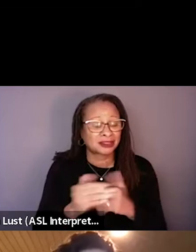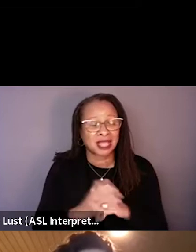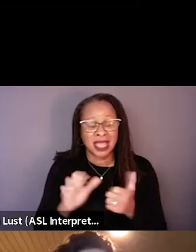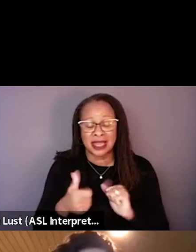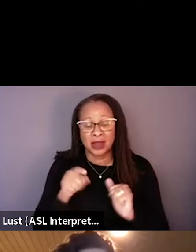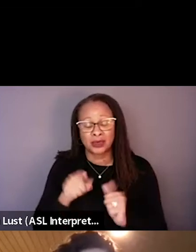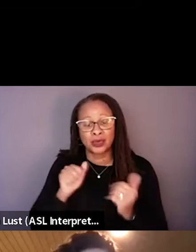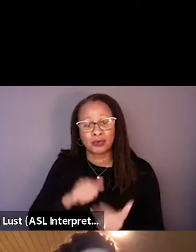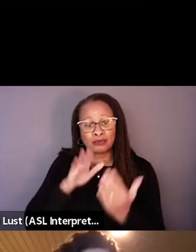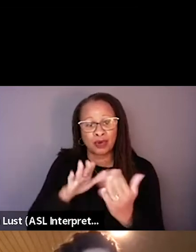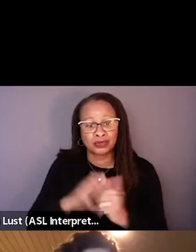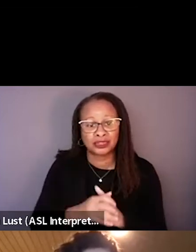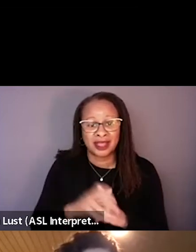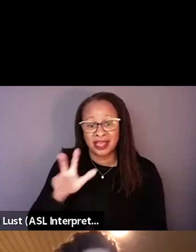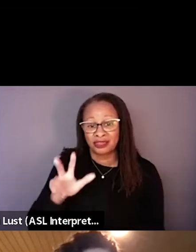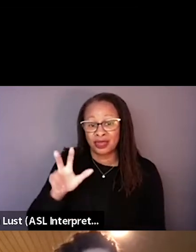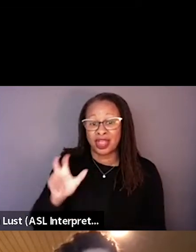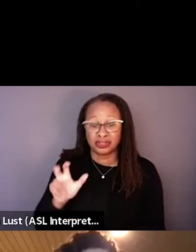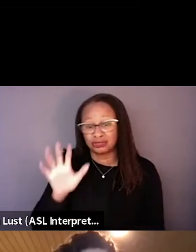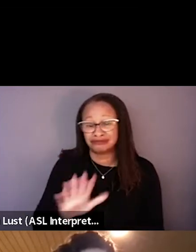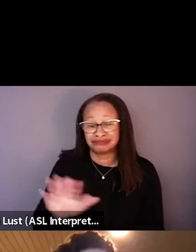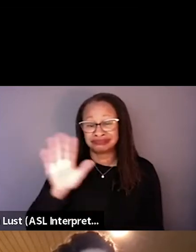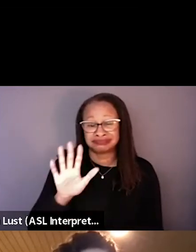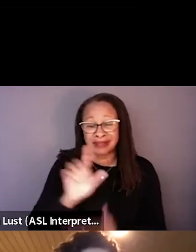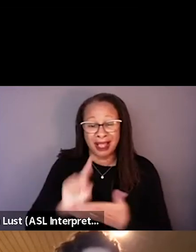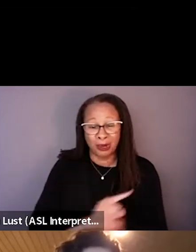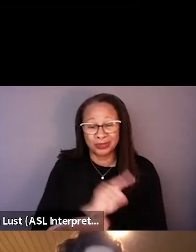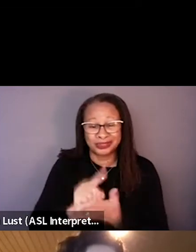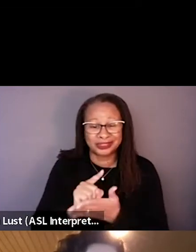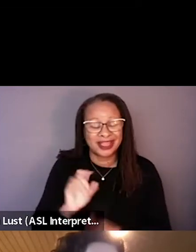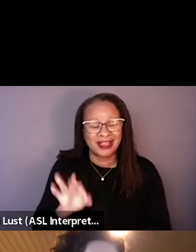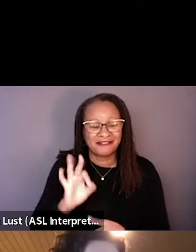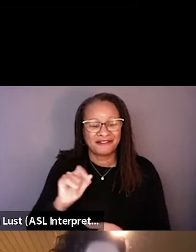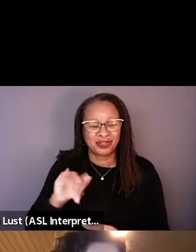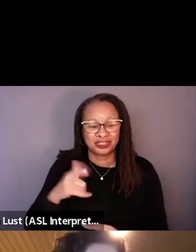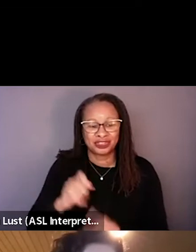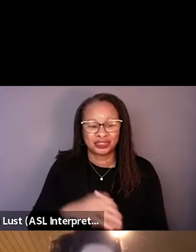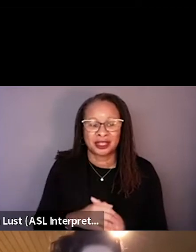what was it like 300 and something hours of footage? Well, it was such a pleasure to edit the film